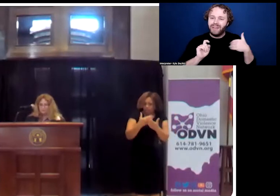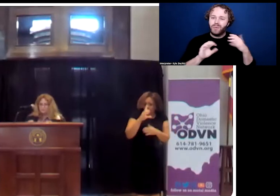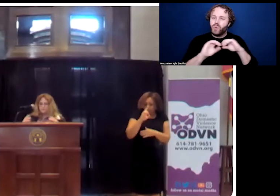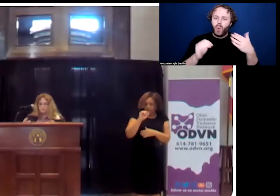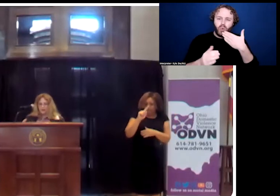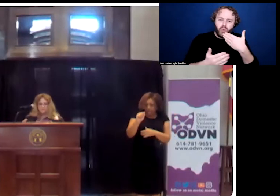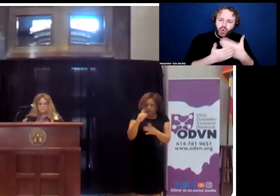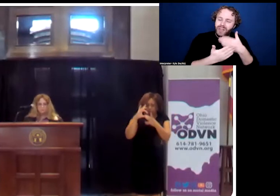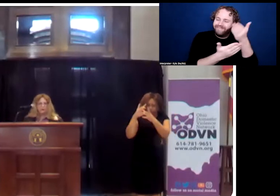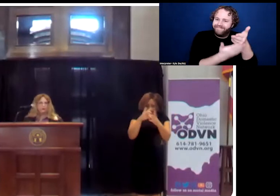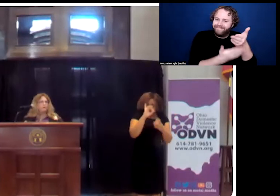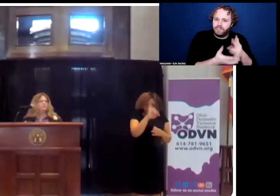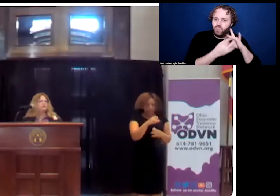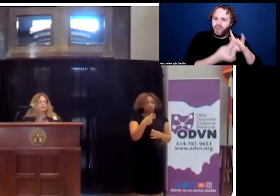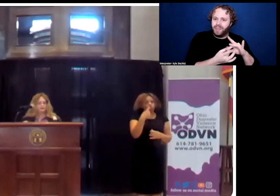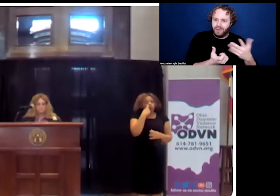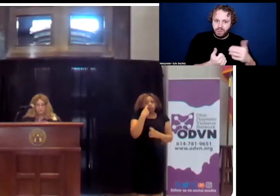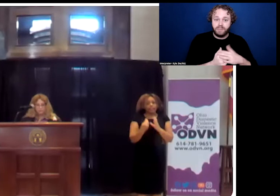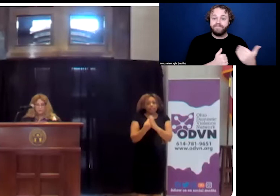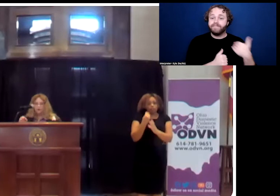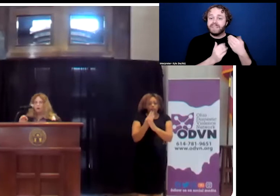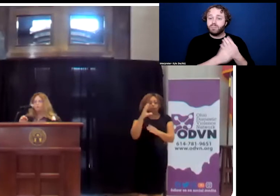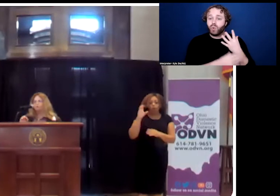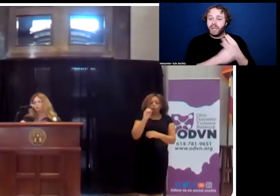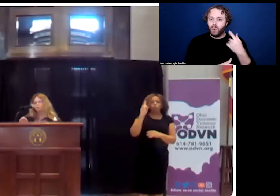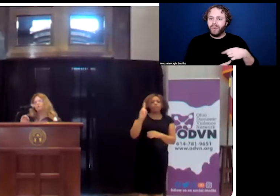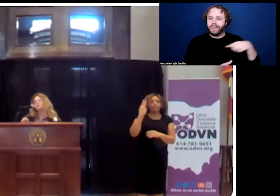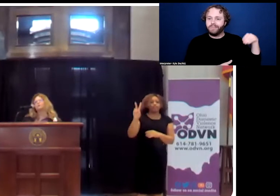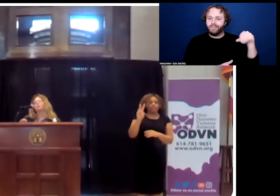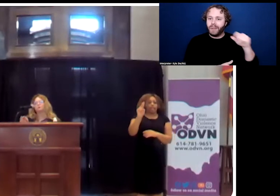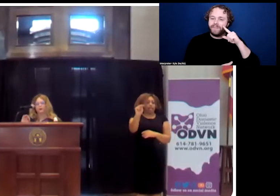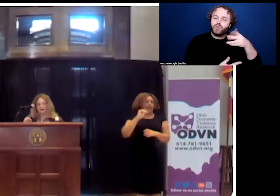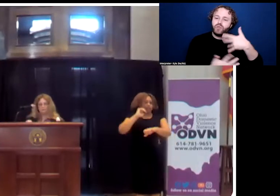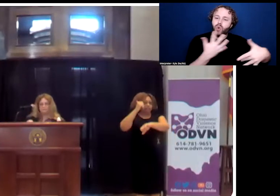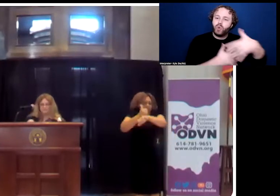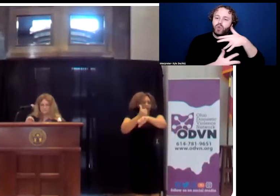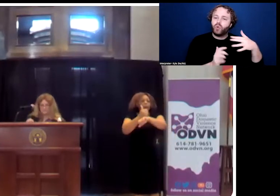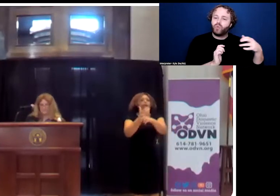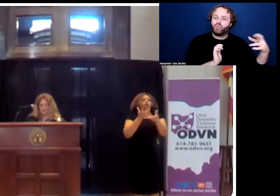So this past spring ODVN commissioned a social return on investment study